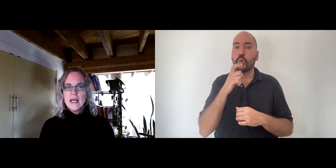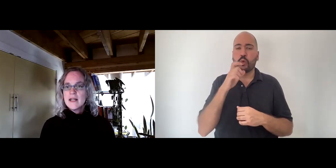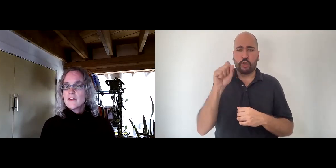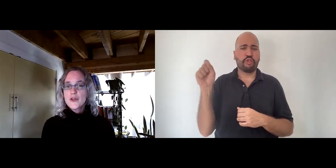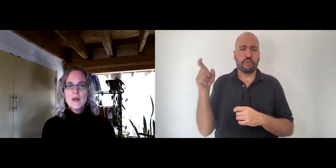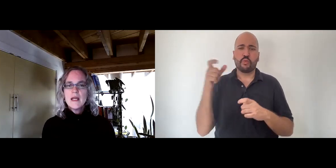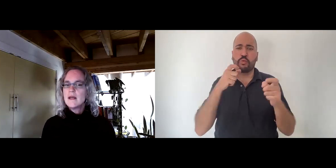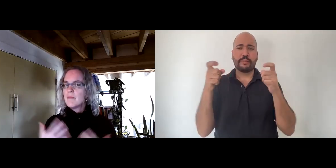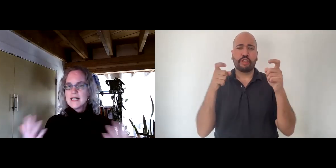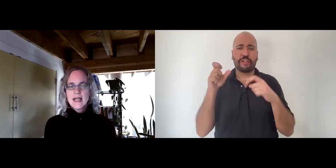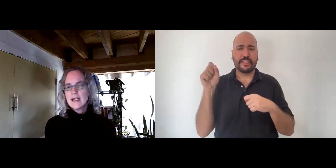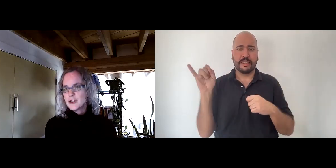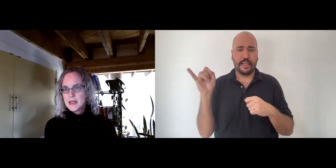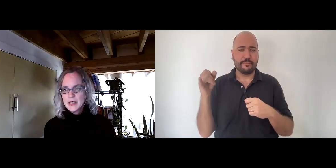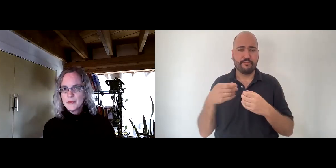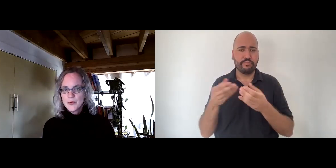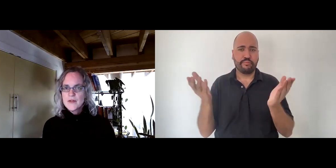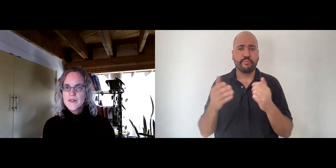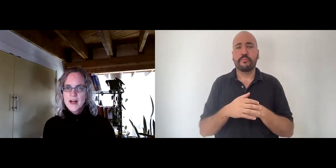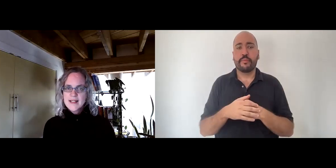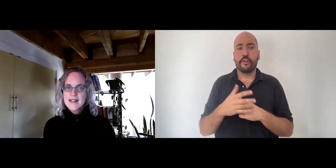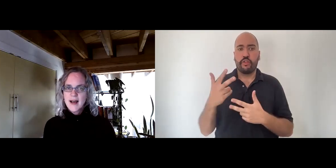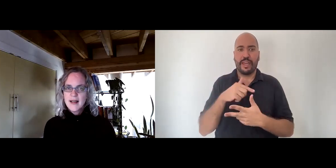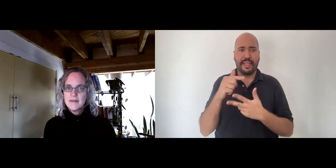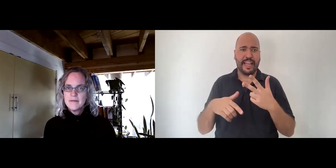Now, there's 3 basic eligibility rules for SSI.